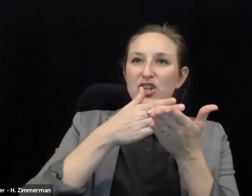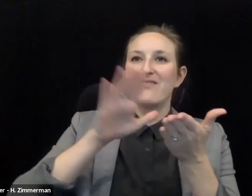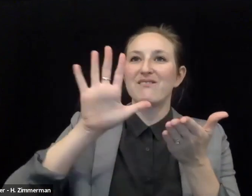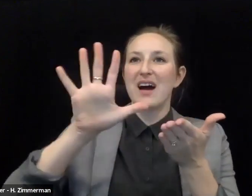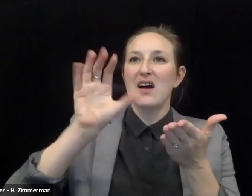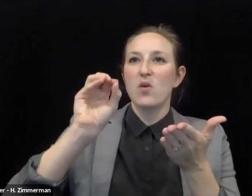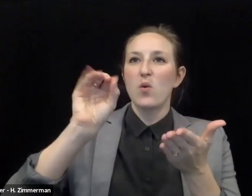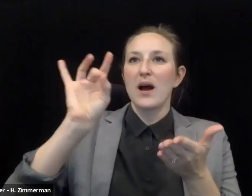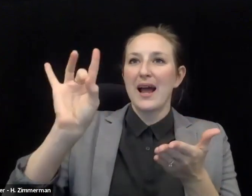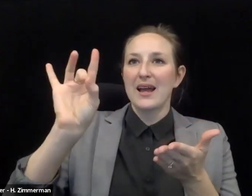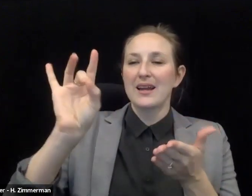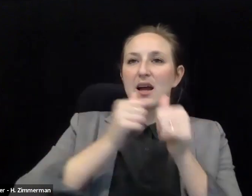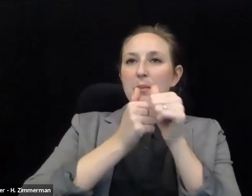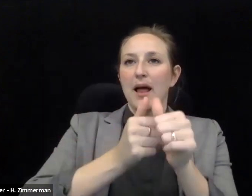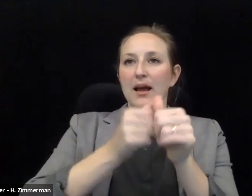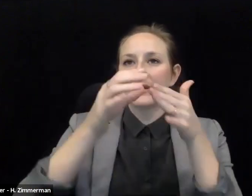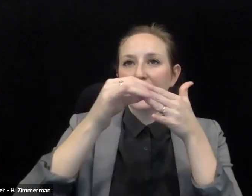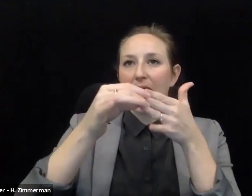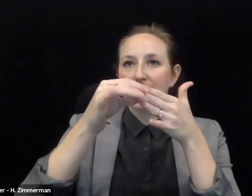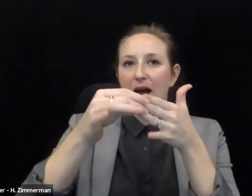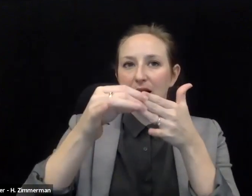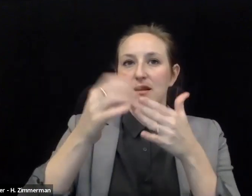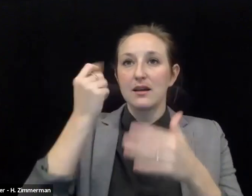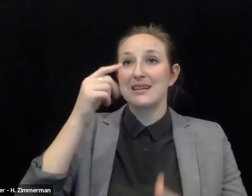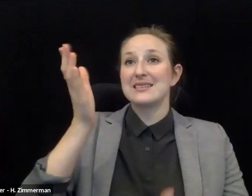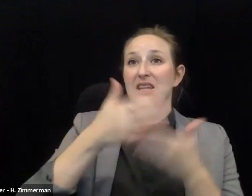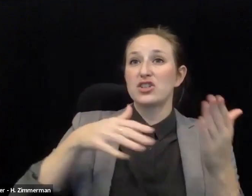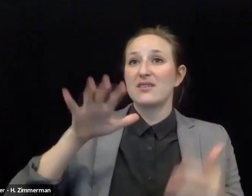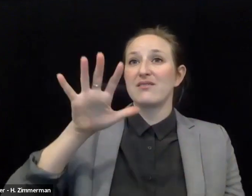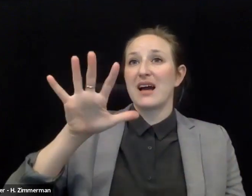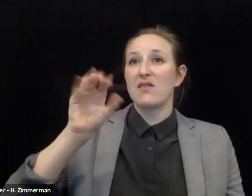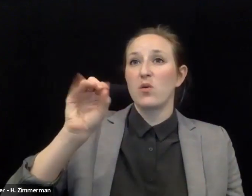Section 508 is um guidelines related to accessible technology.